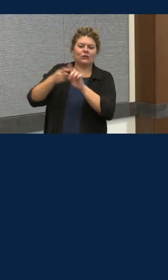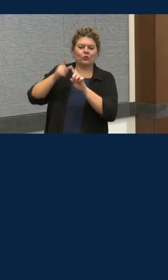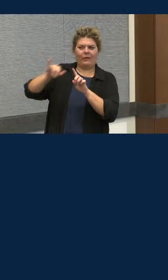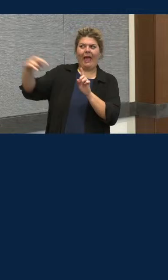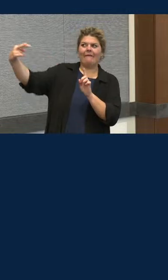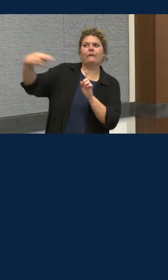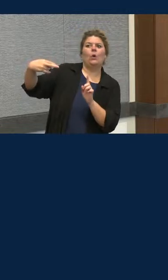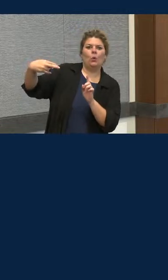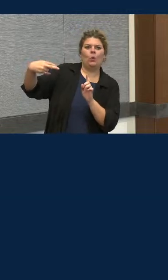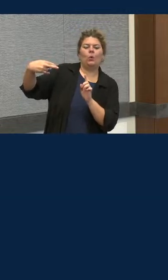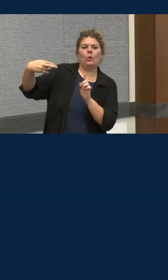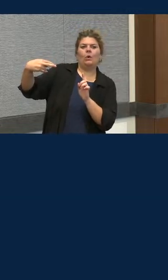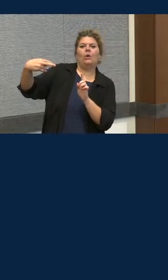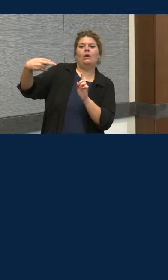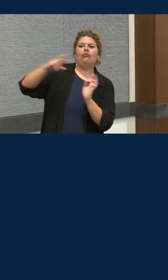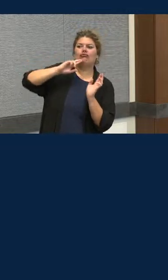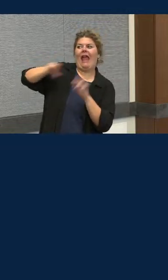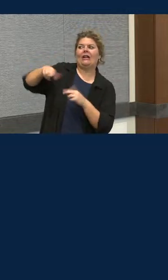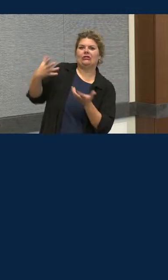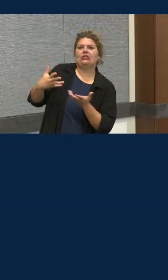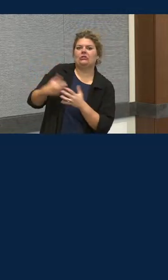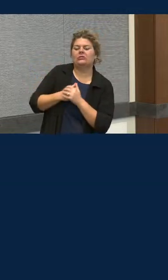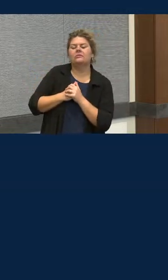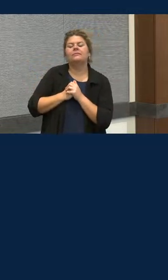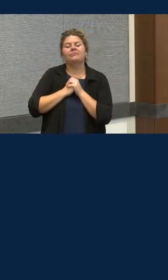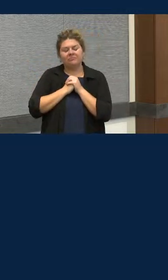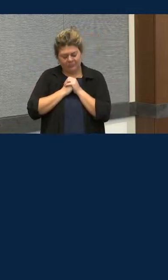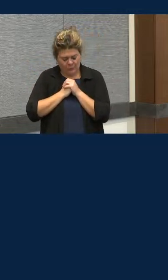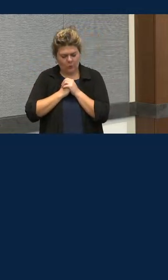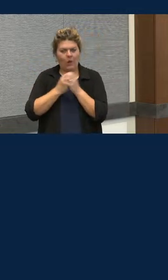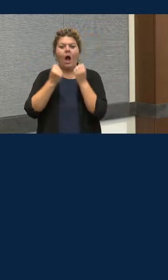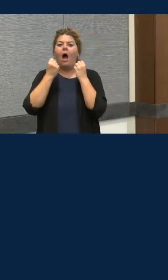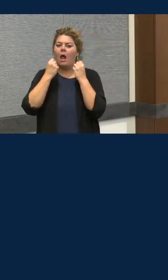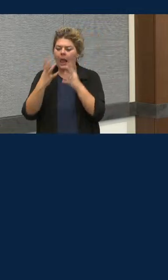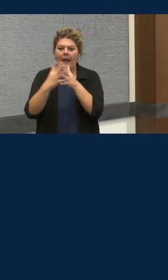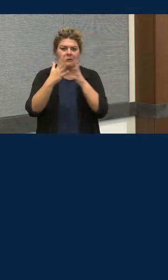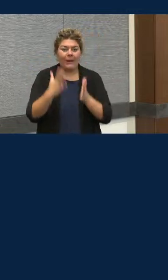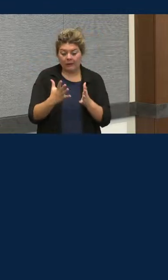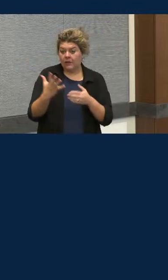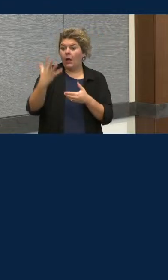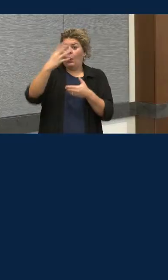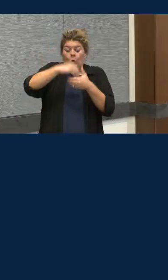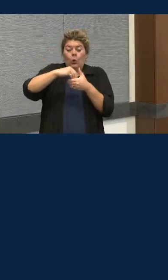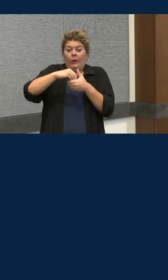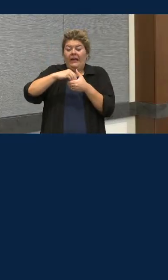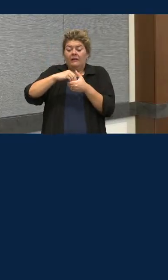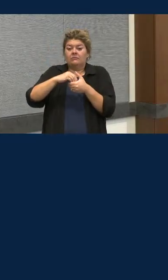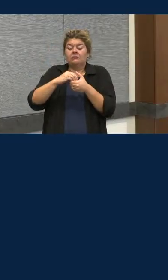to the view of them please?